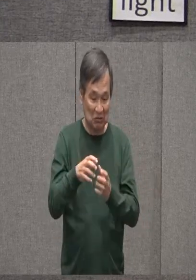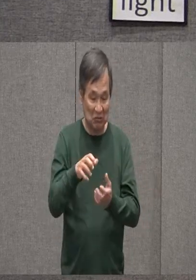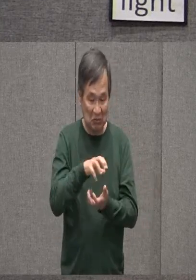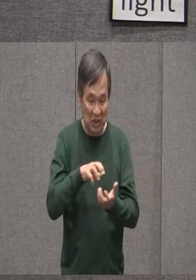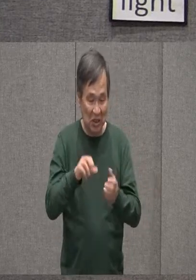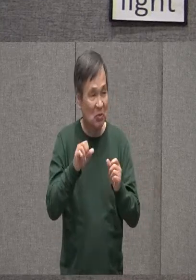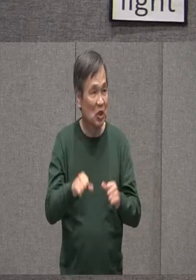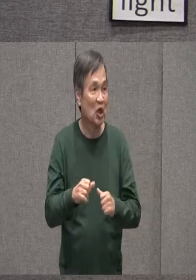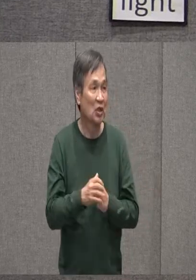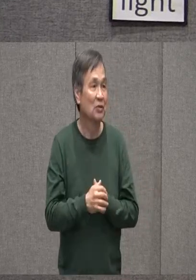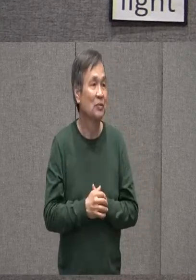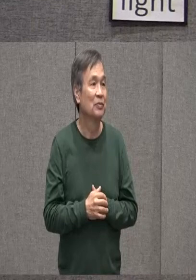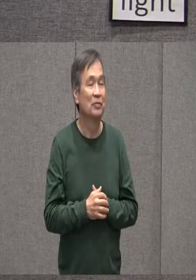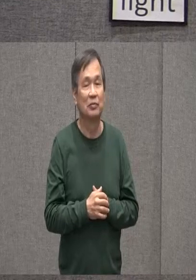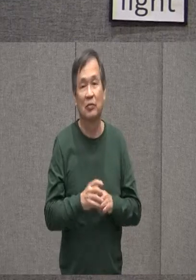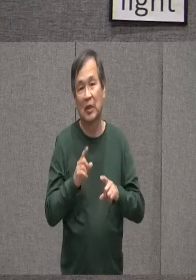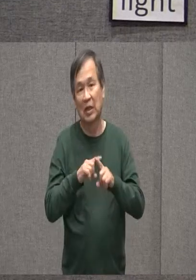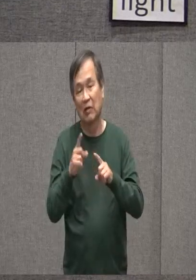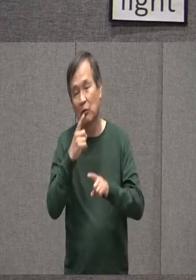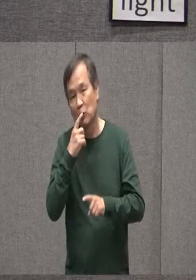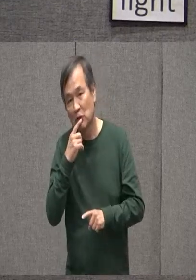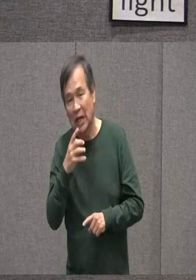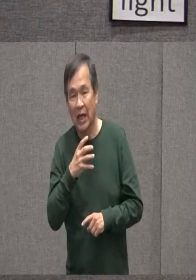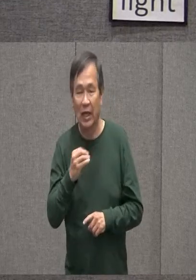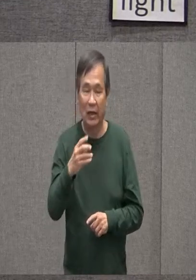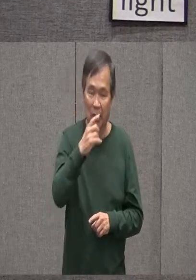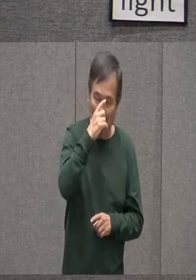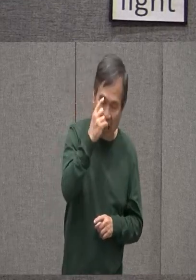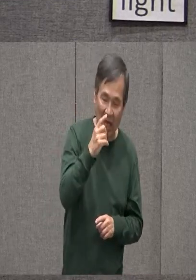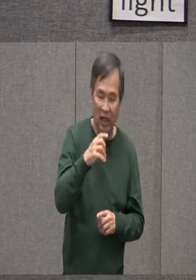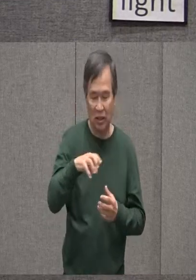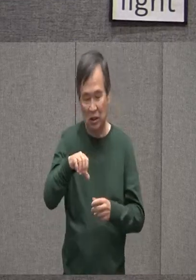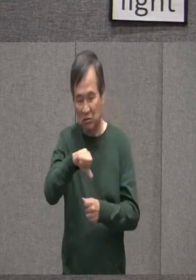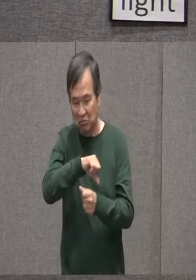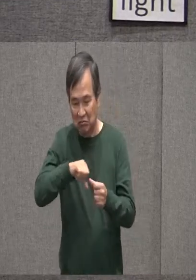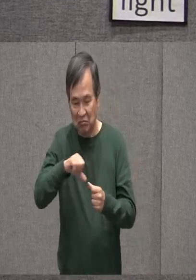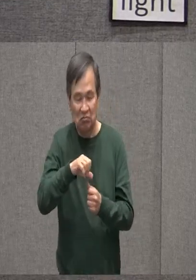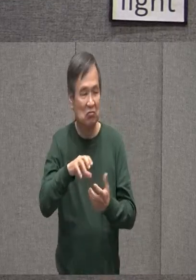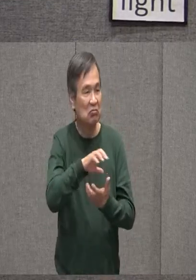just maybe take some red and then a little bit of black and then I might be able to get some shading. [Ms Potter] Okay.